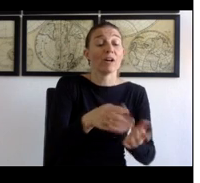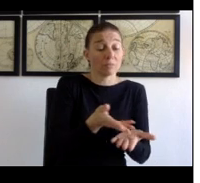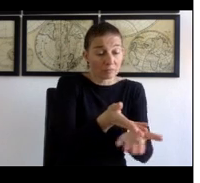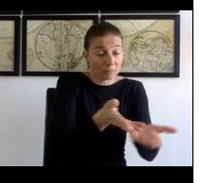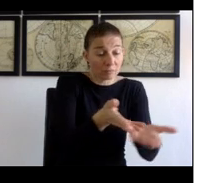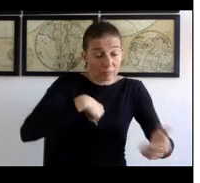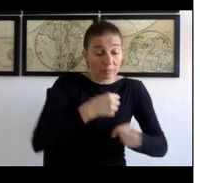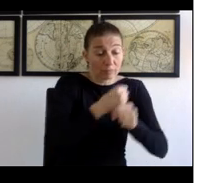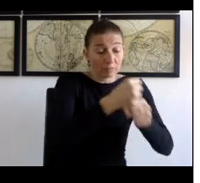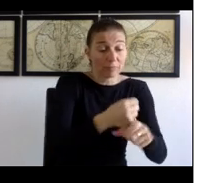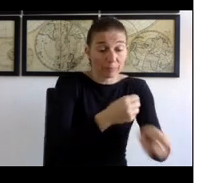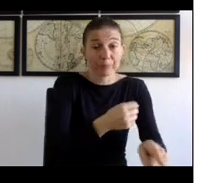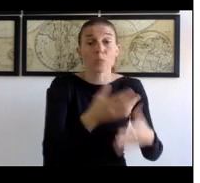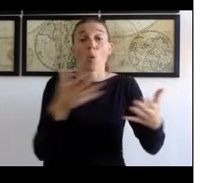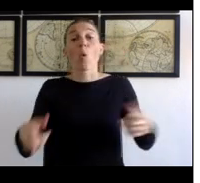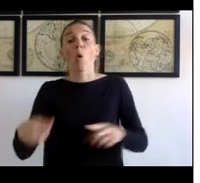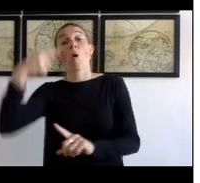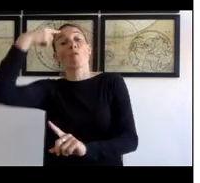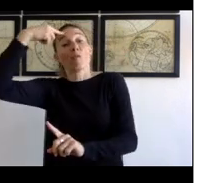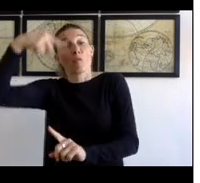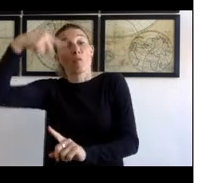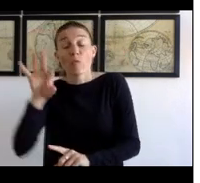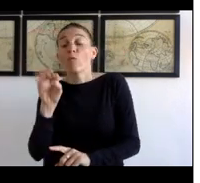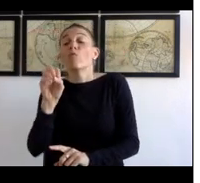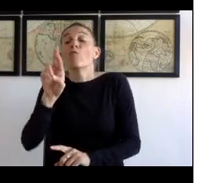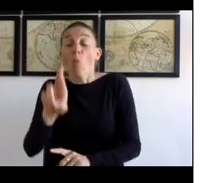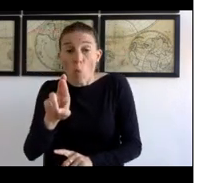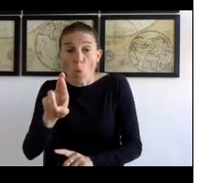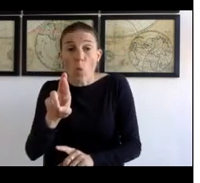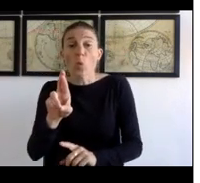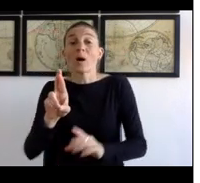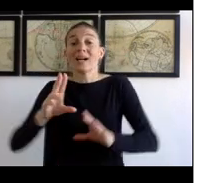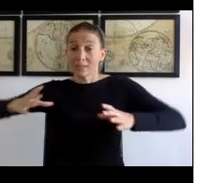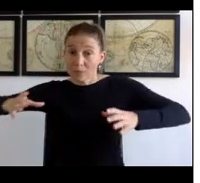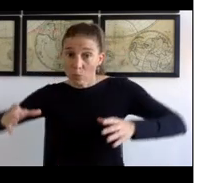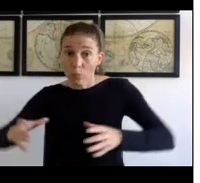We've already said that organizations for persons with disabilities can work